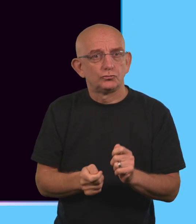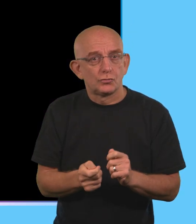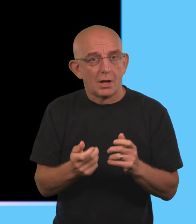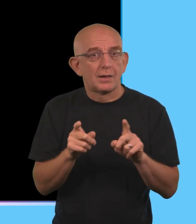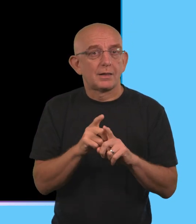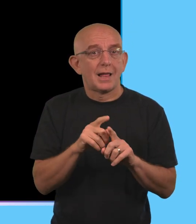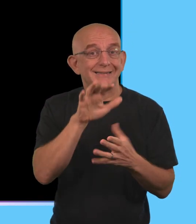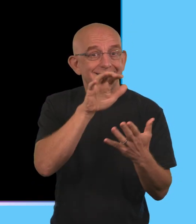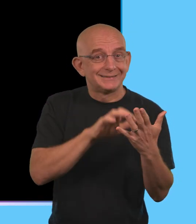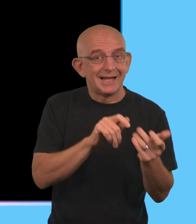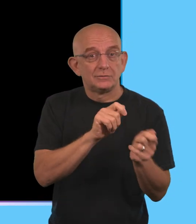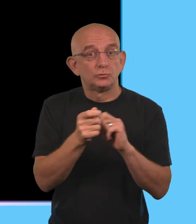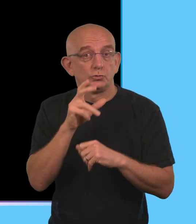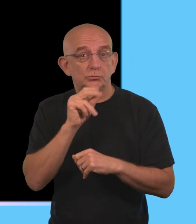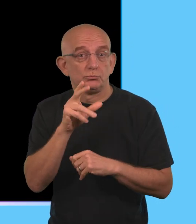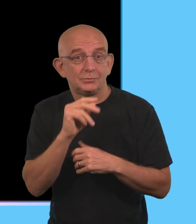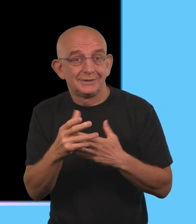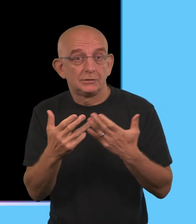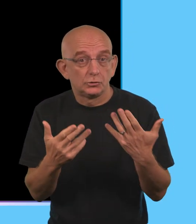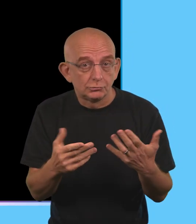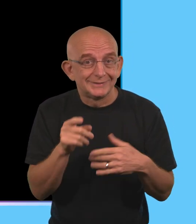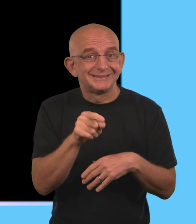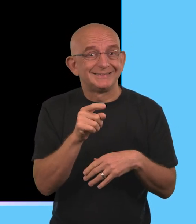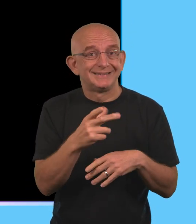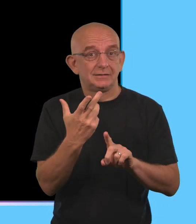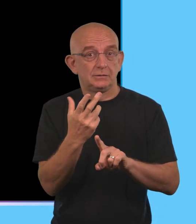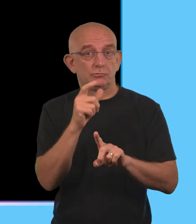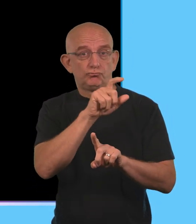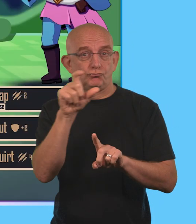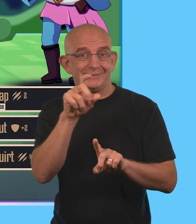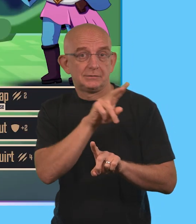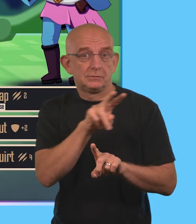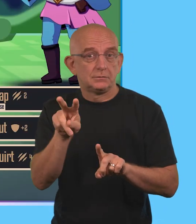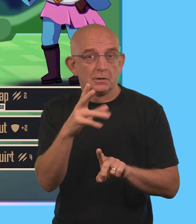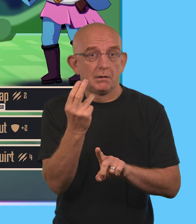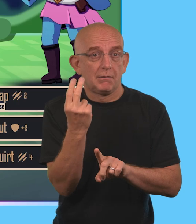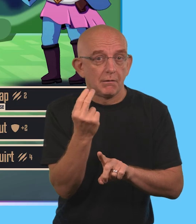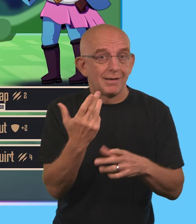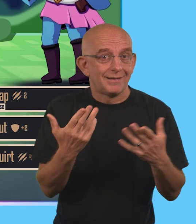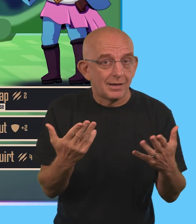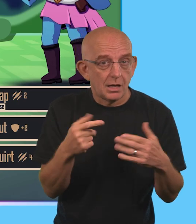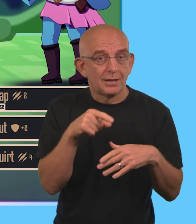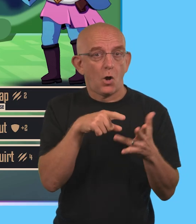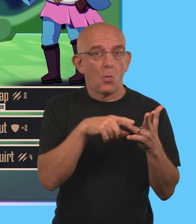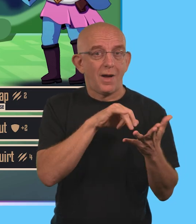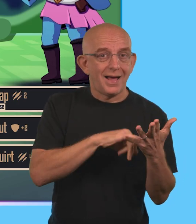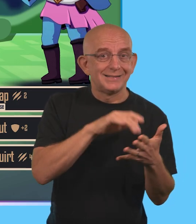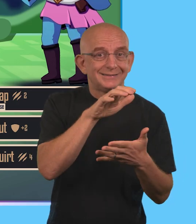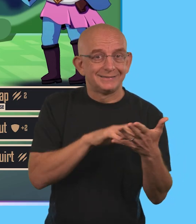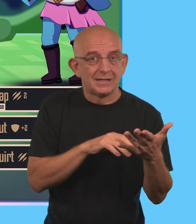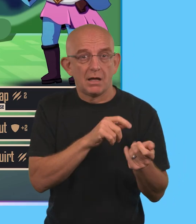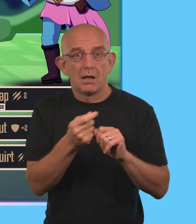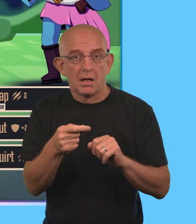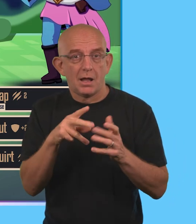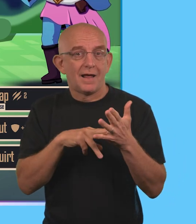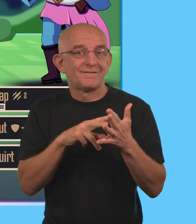Such as the text to speech mode, which features screen reader support for native OS text to speech systems and NVDA.